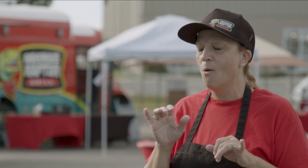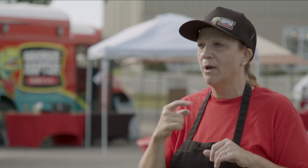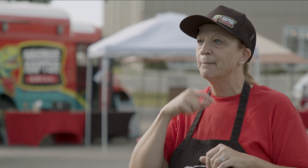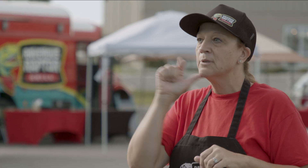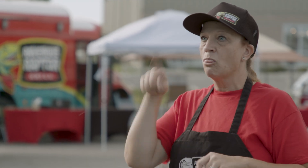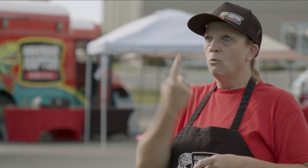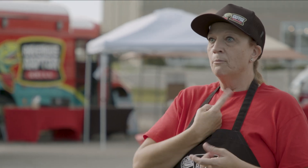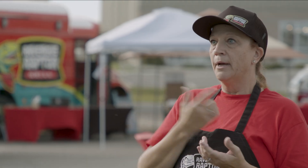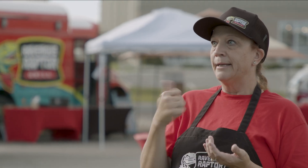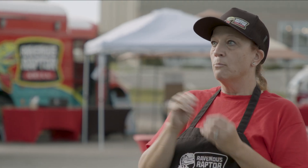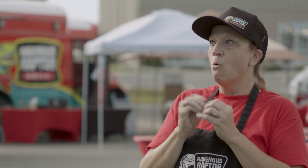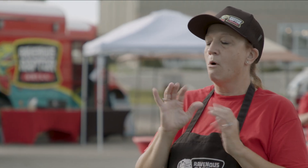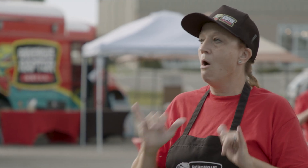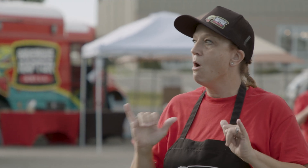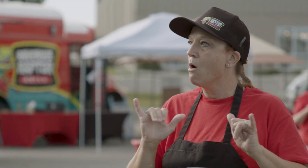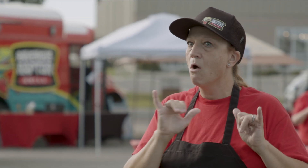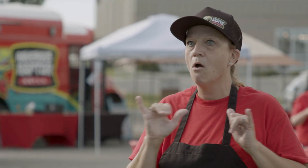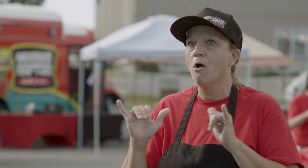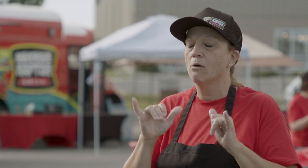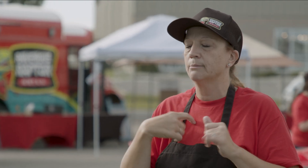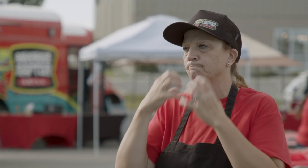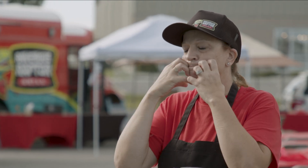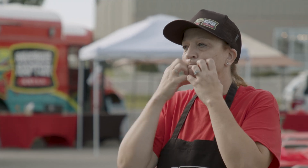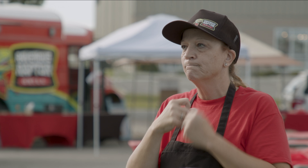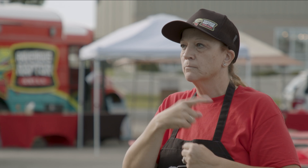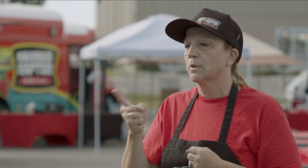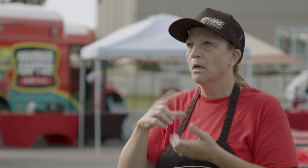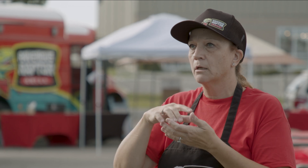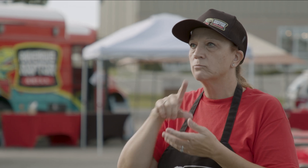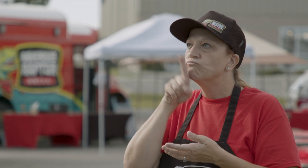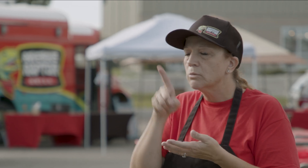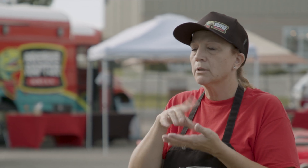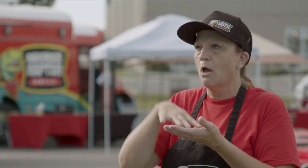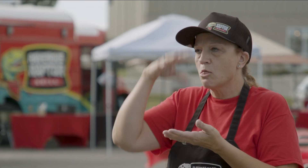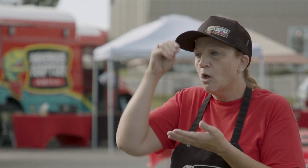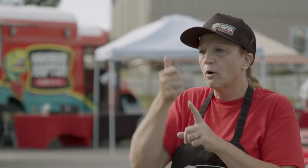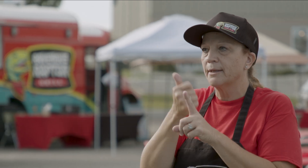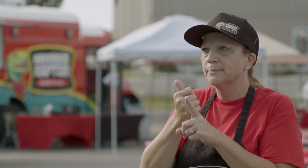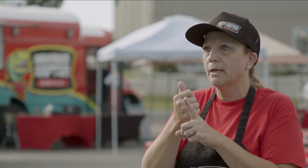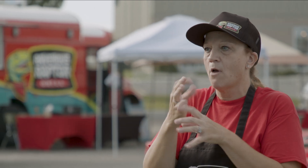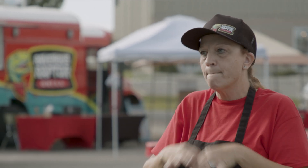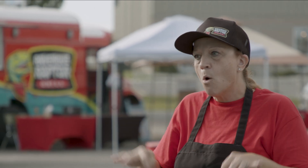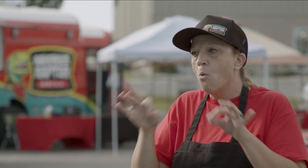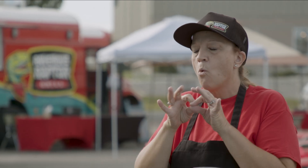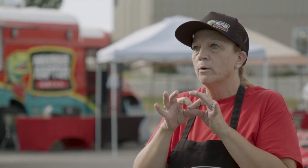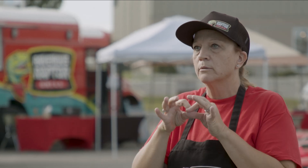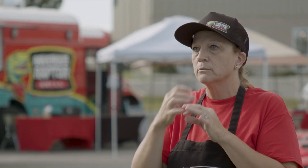They see they aren't the only ones. Seeing them recognize their own worth is priceless to me.